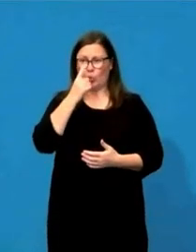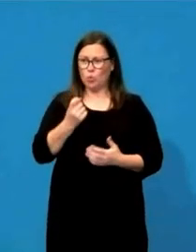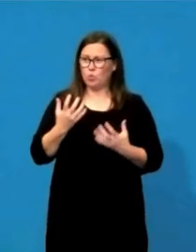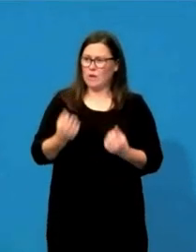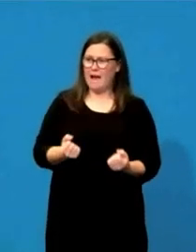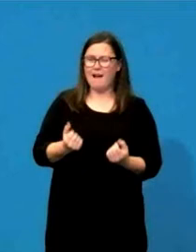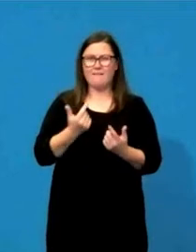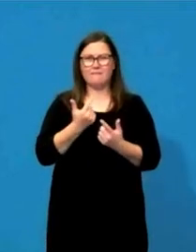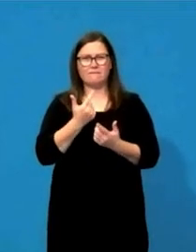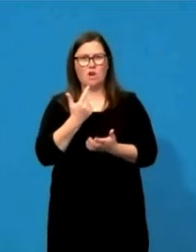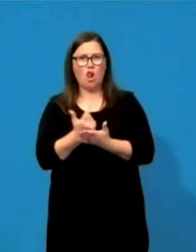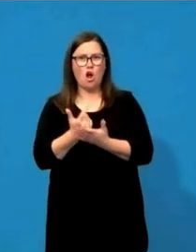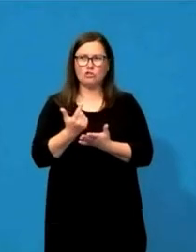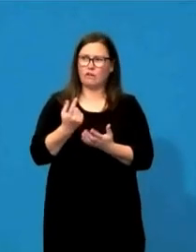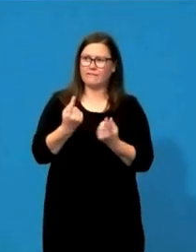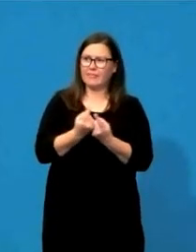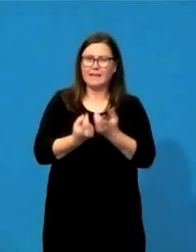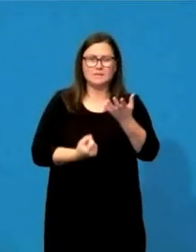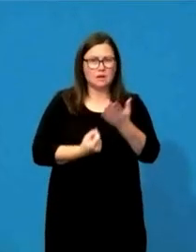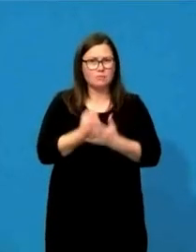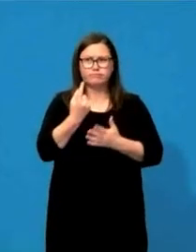What sort of things do you think should be happening?